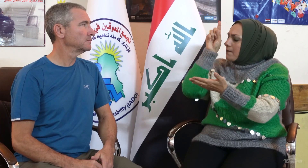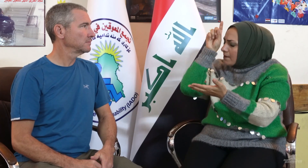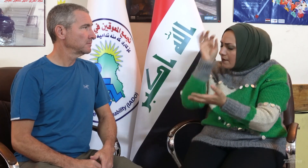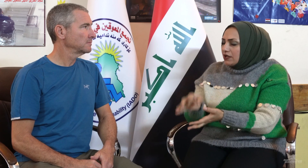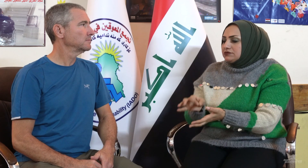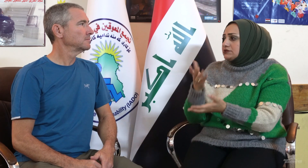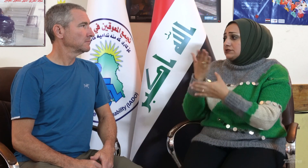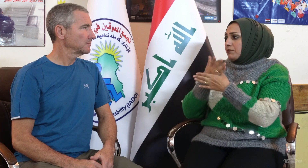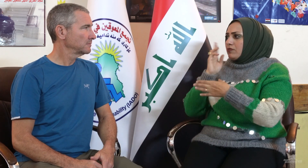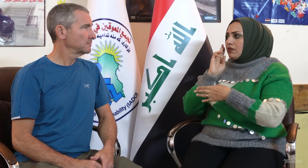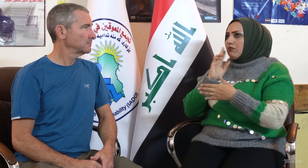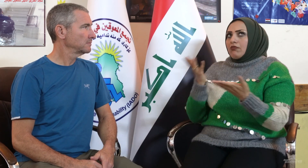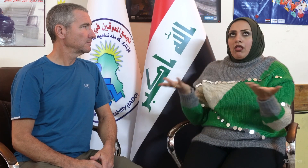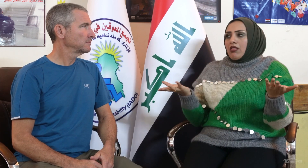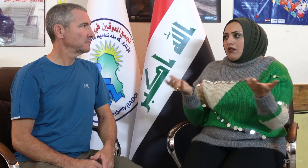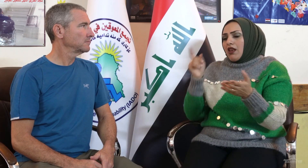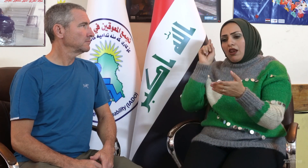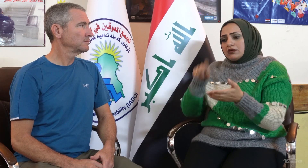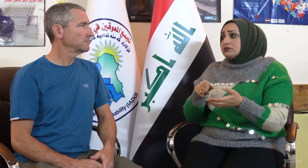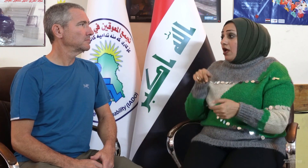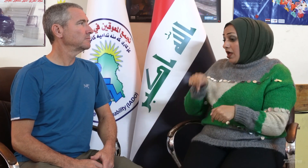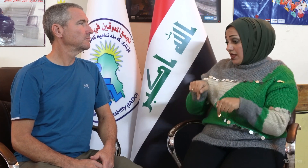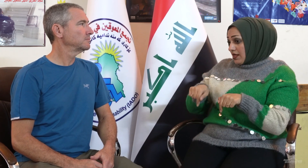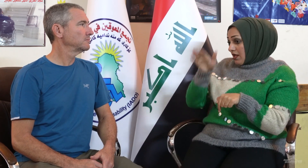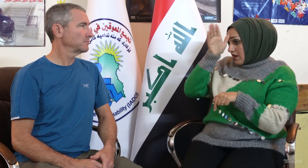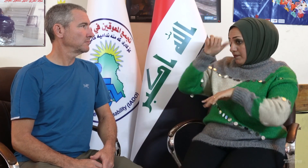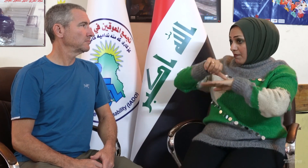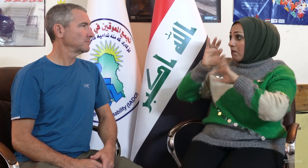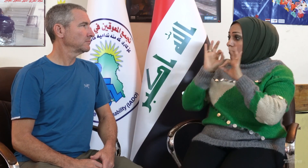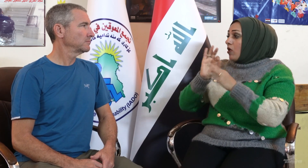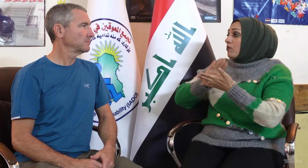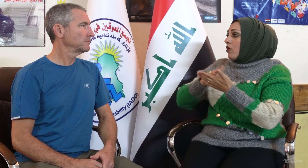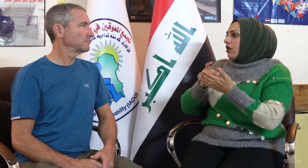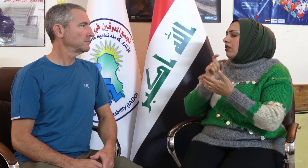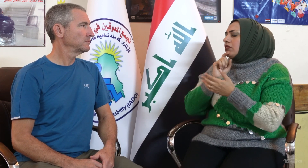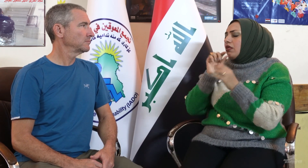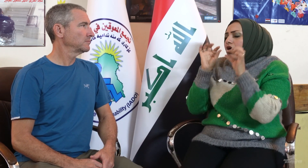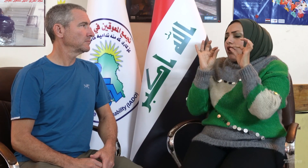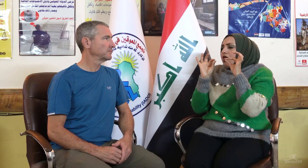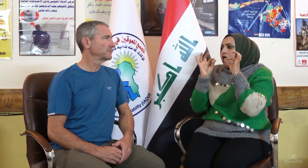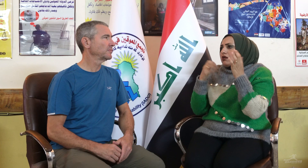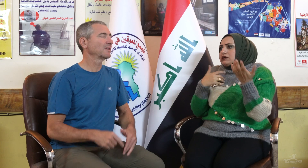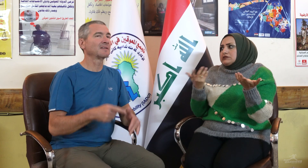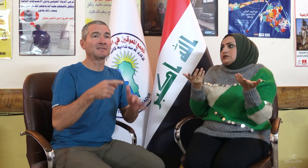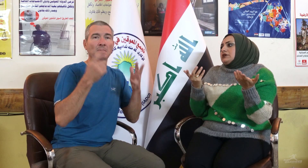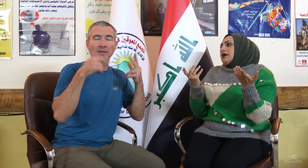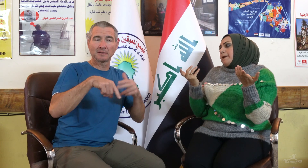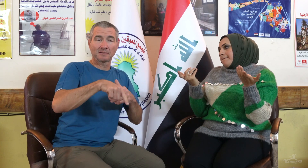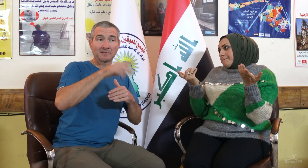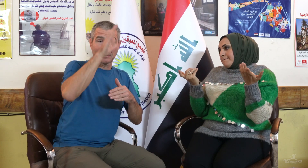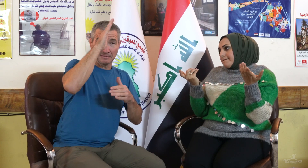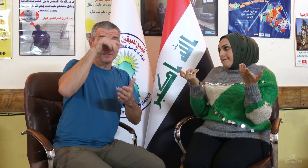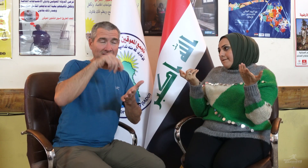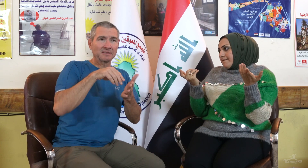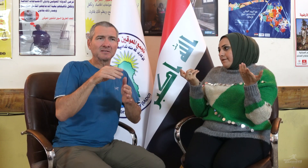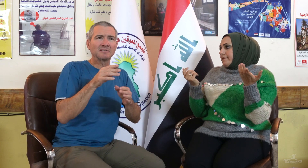This is a must, no question. This must continue in Iraq. So in Iraq,